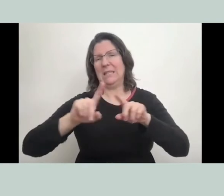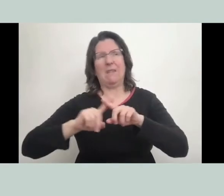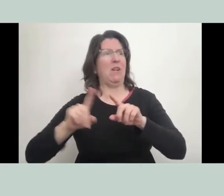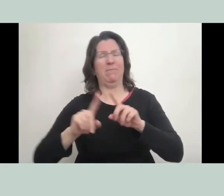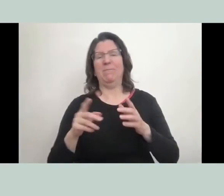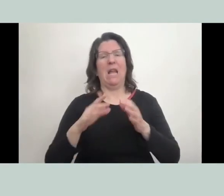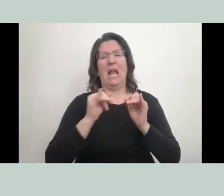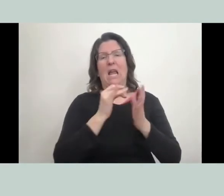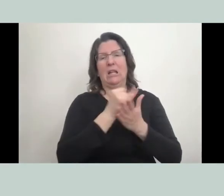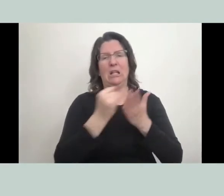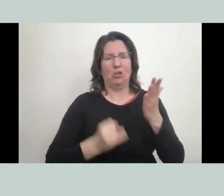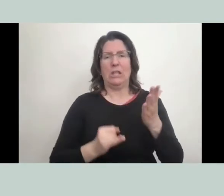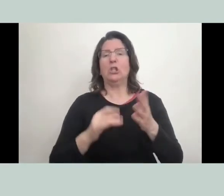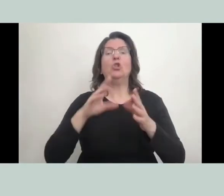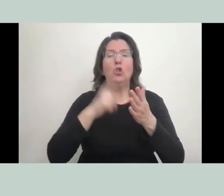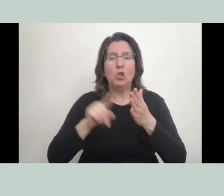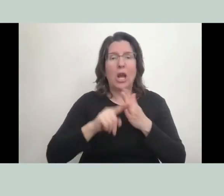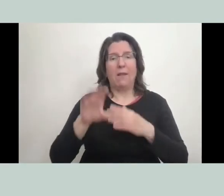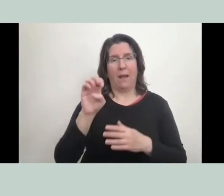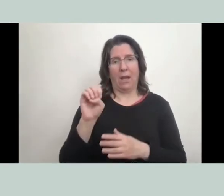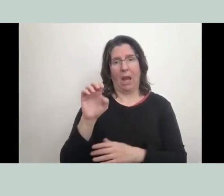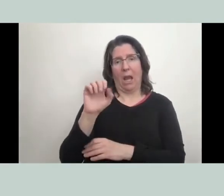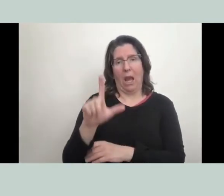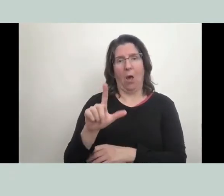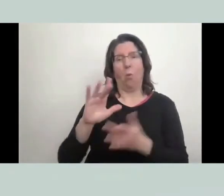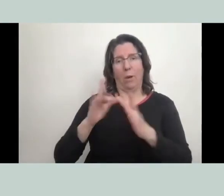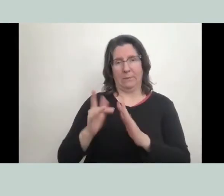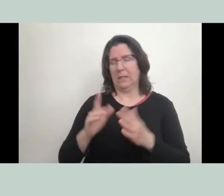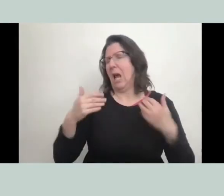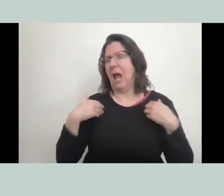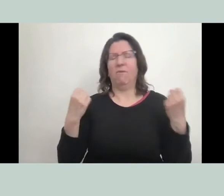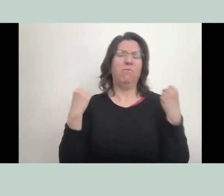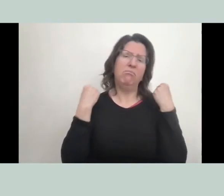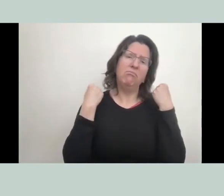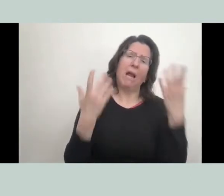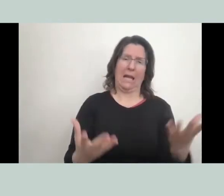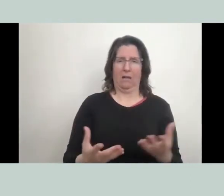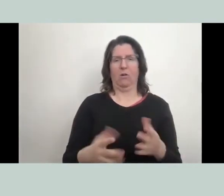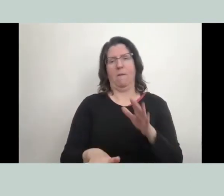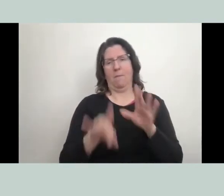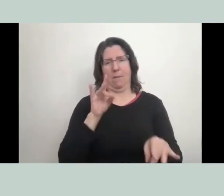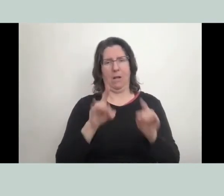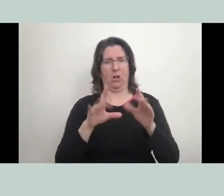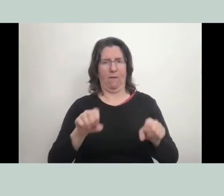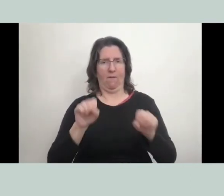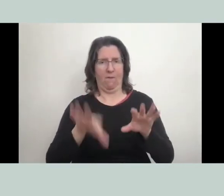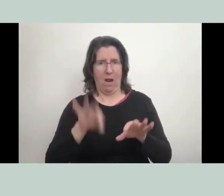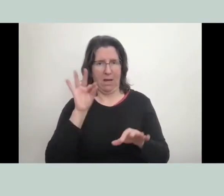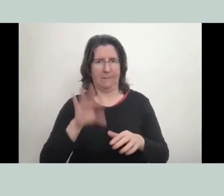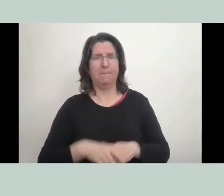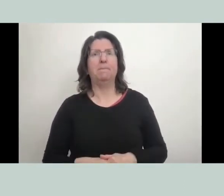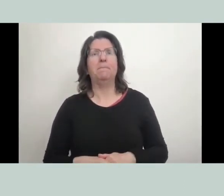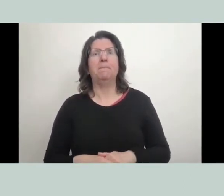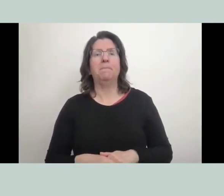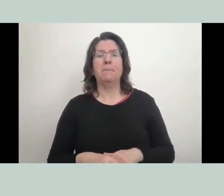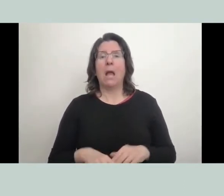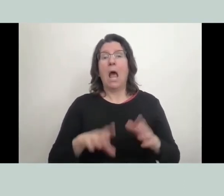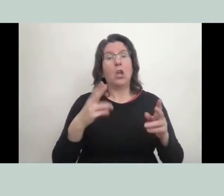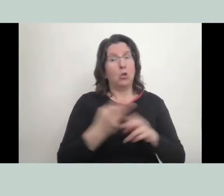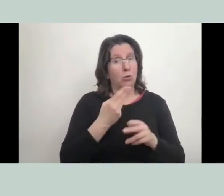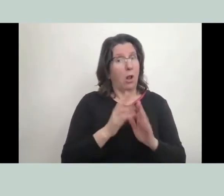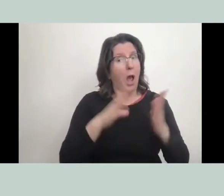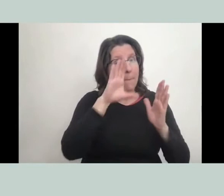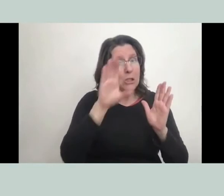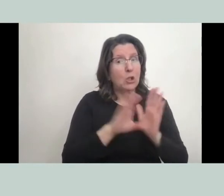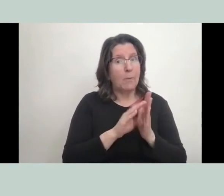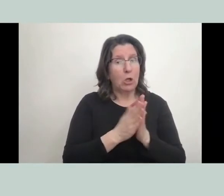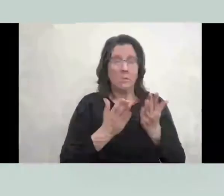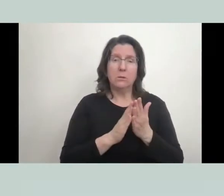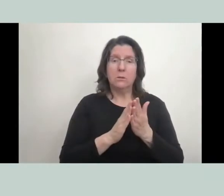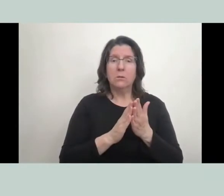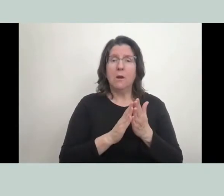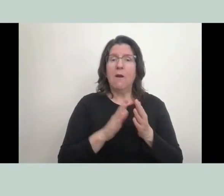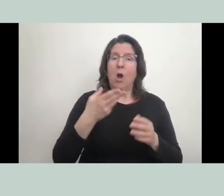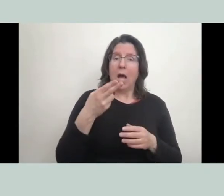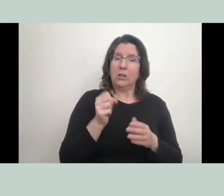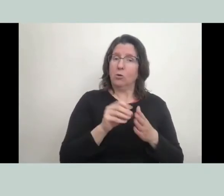But there's lots of visual representations for prepositions. Go to the EAL website to have your pick of the lot!